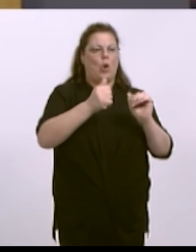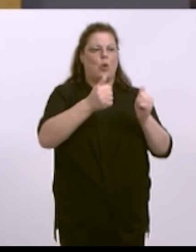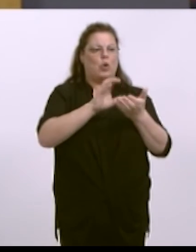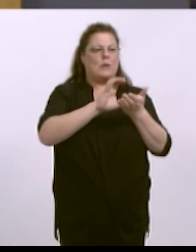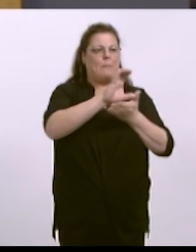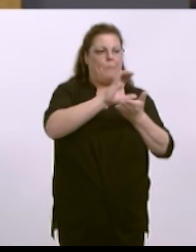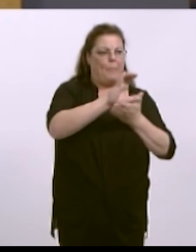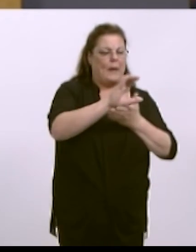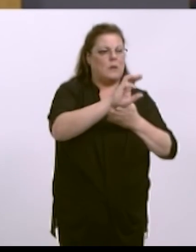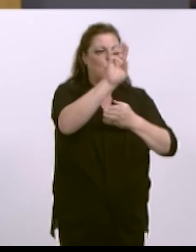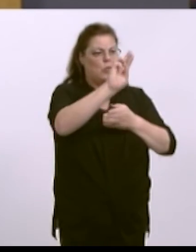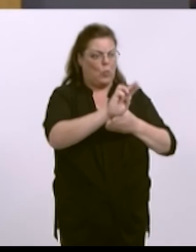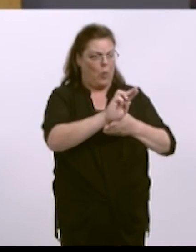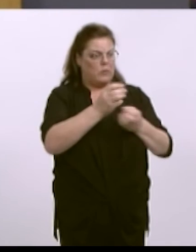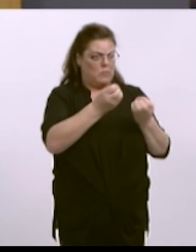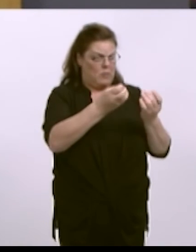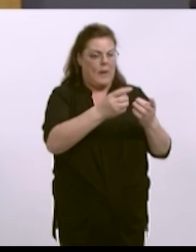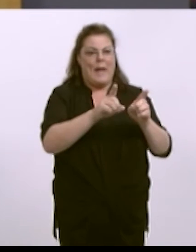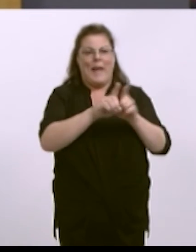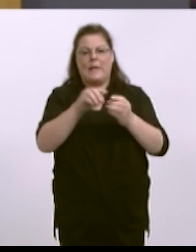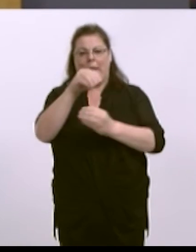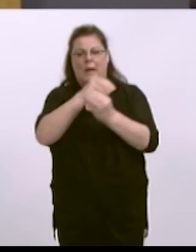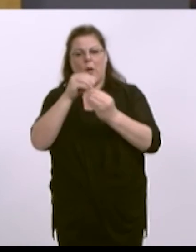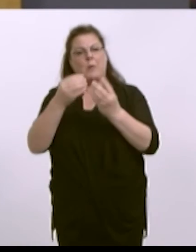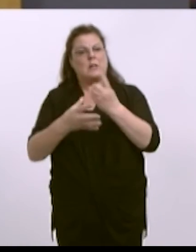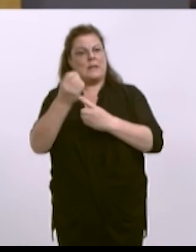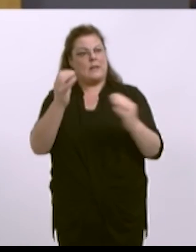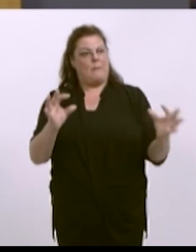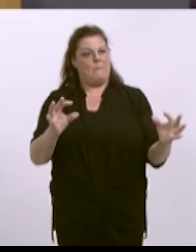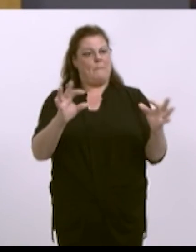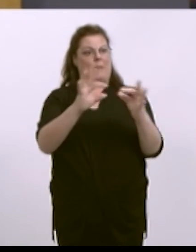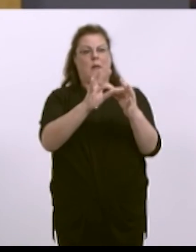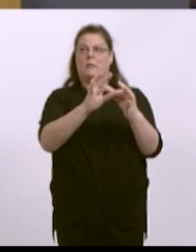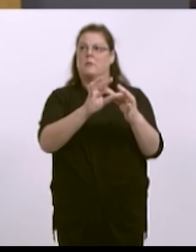schools and economic success. As well as the economic advantages, of course, education